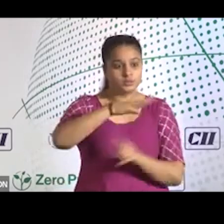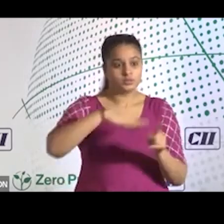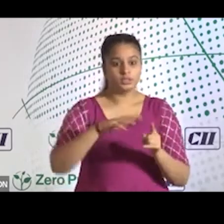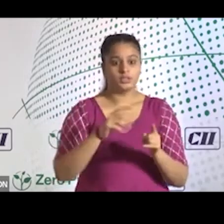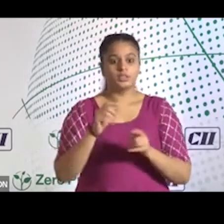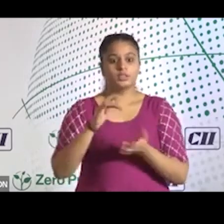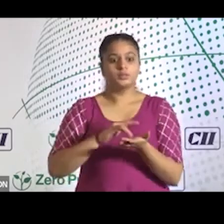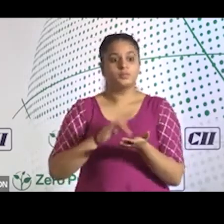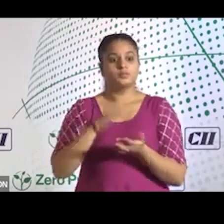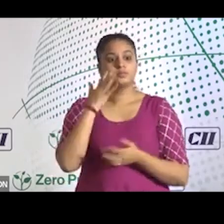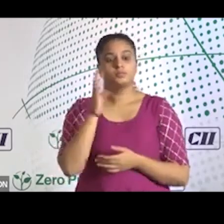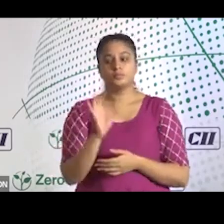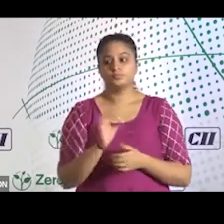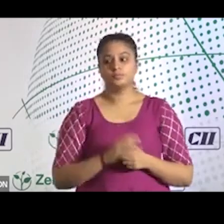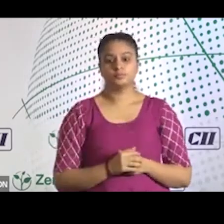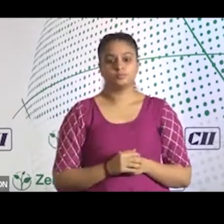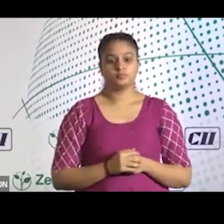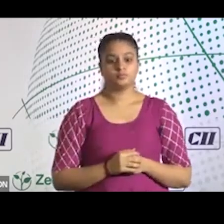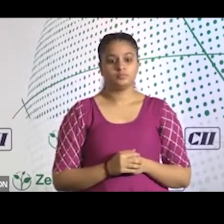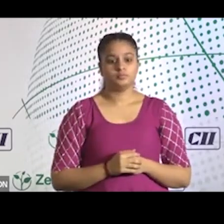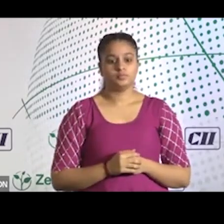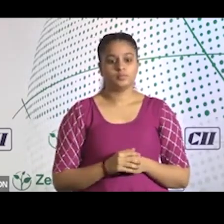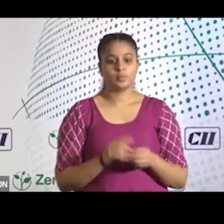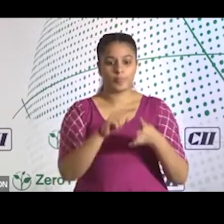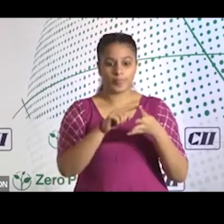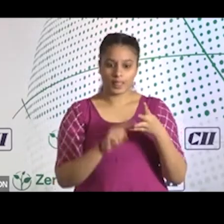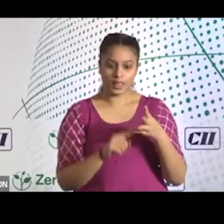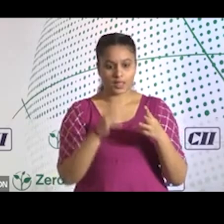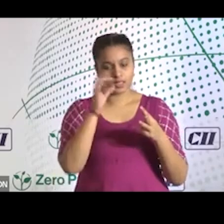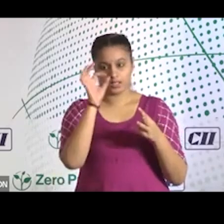So largely three areas where we are